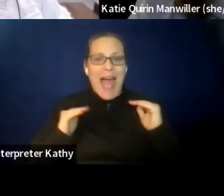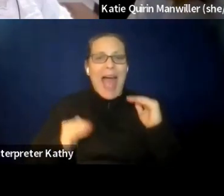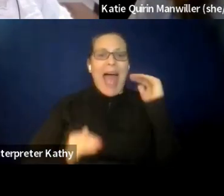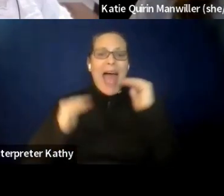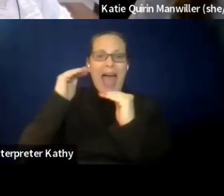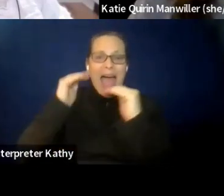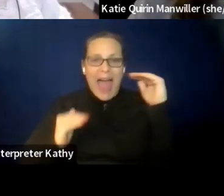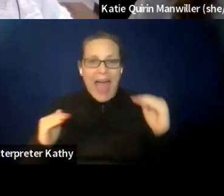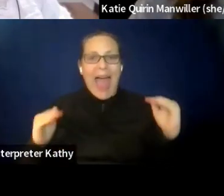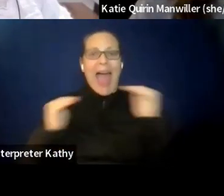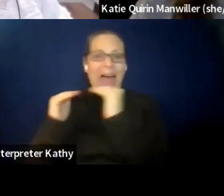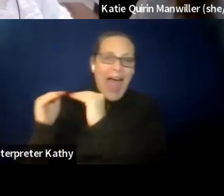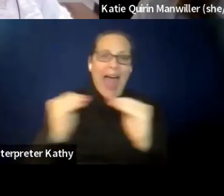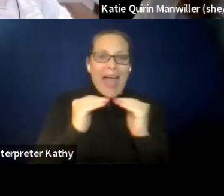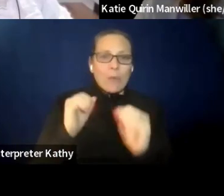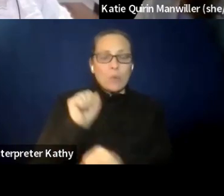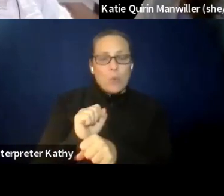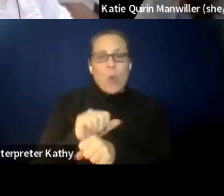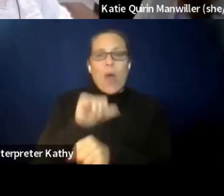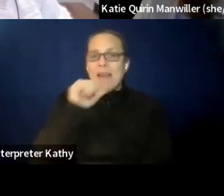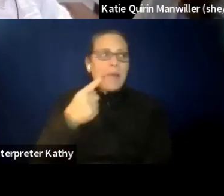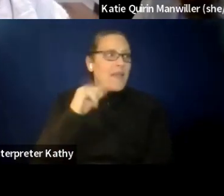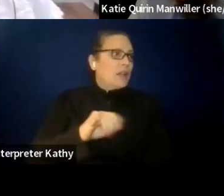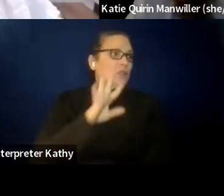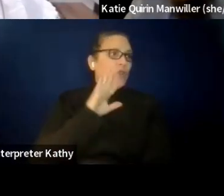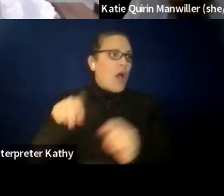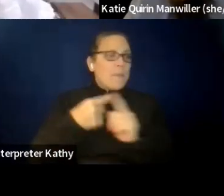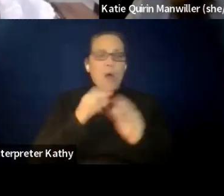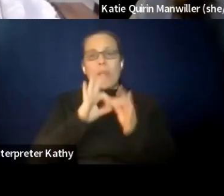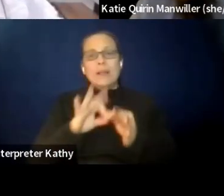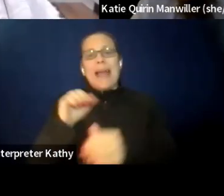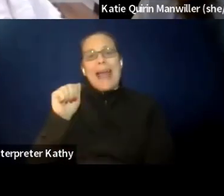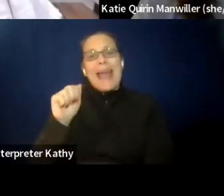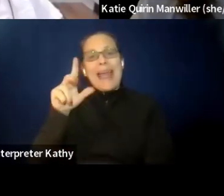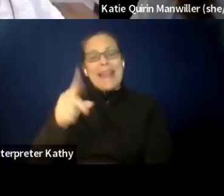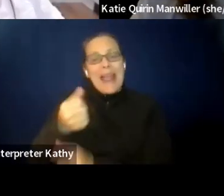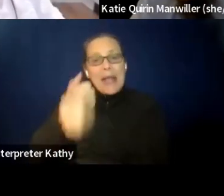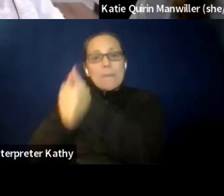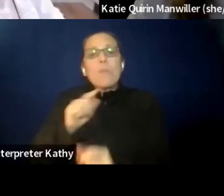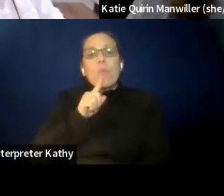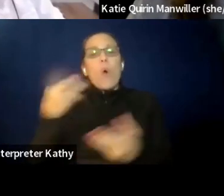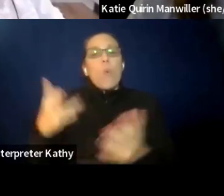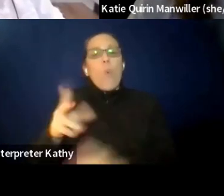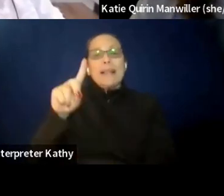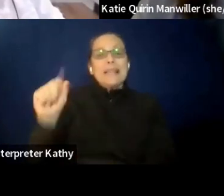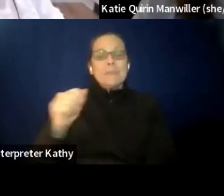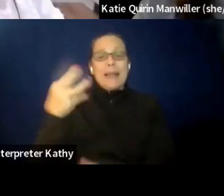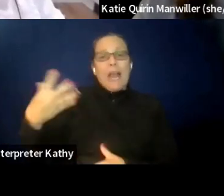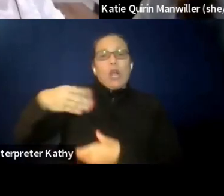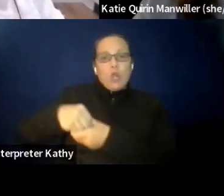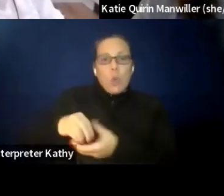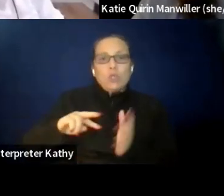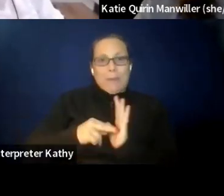having disability be really integrated into equity work, not just something that is talked about in terms of ADA